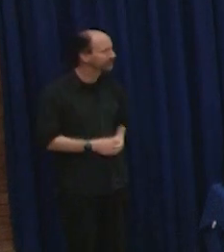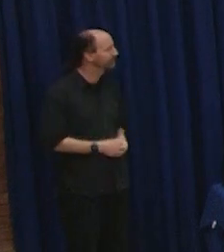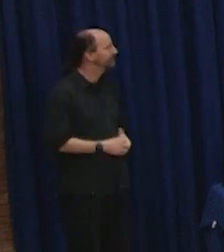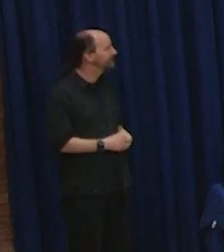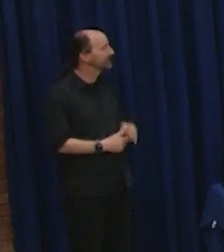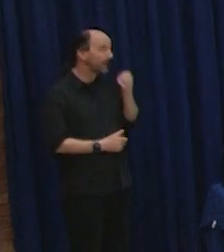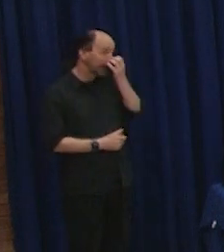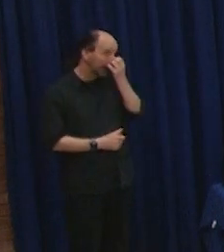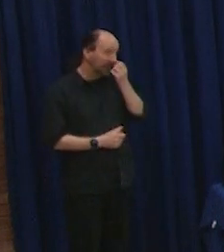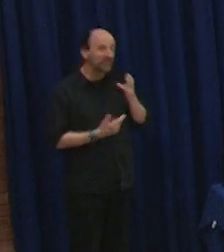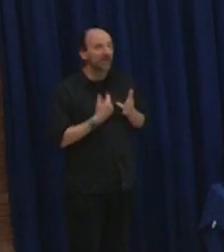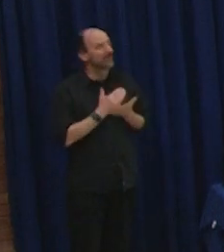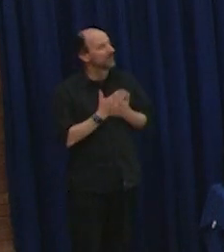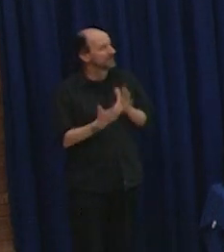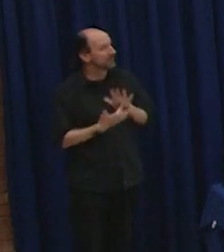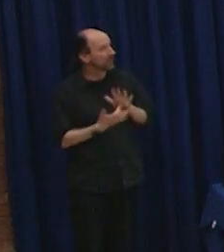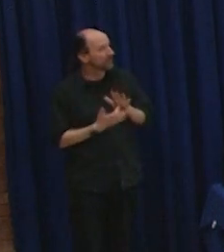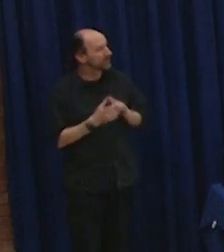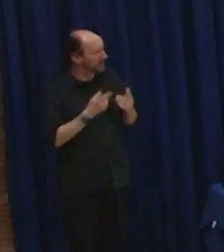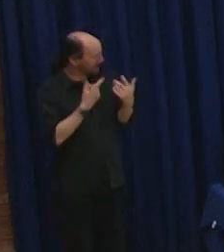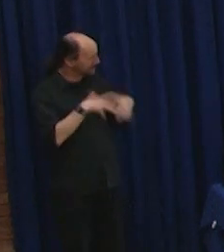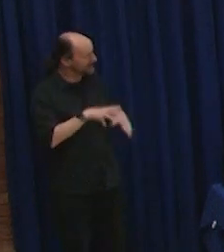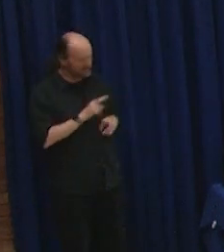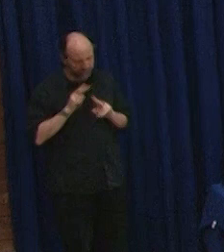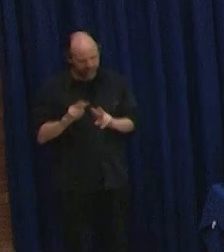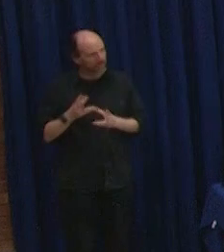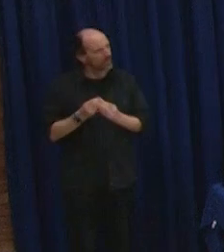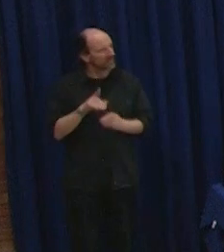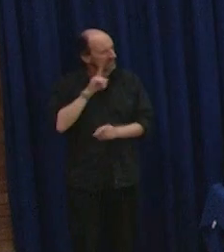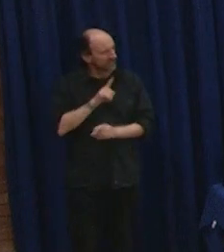things that we've seen with females particularly and there's been some studies looking from Cardiff